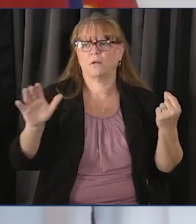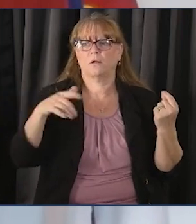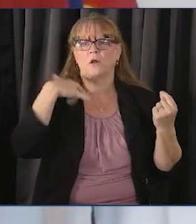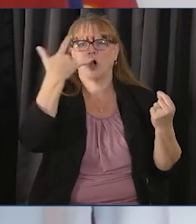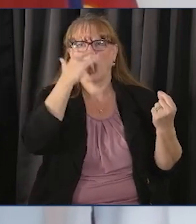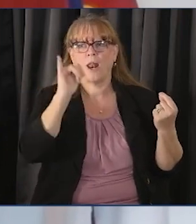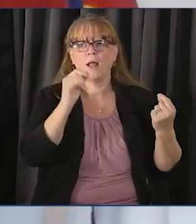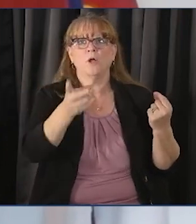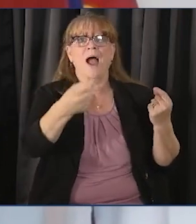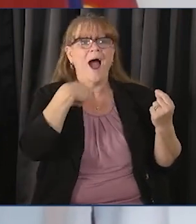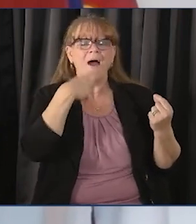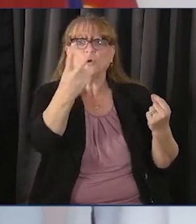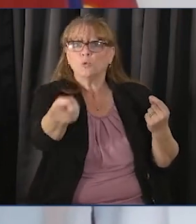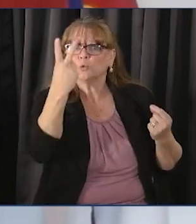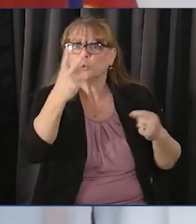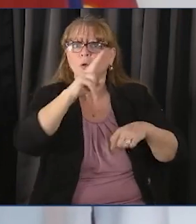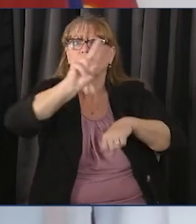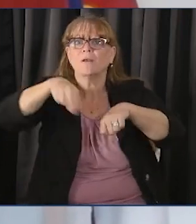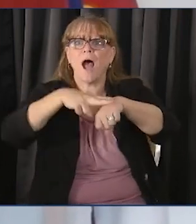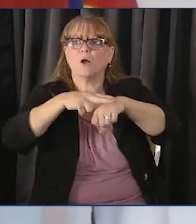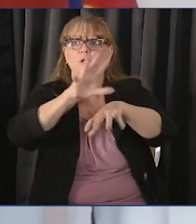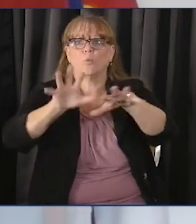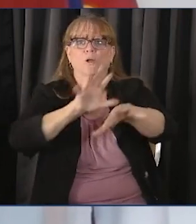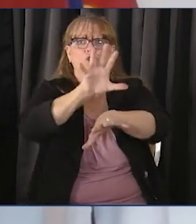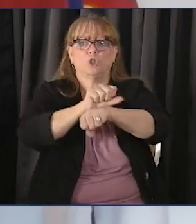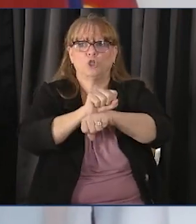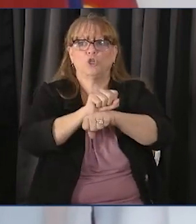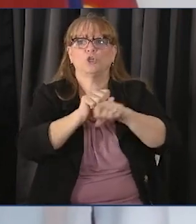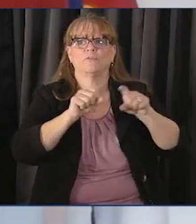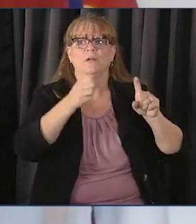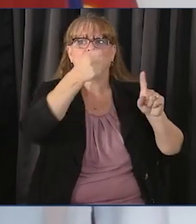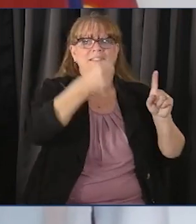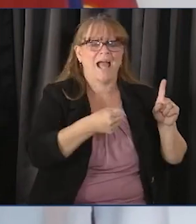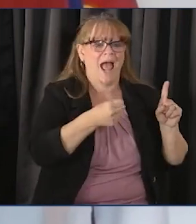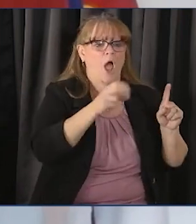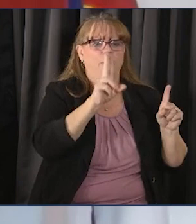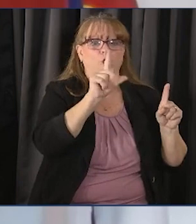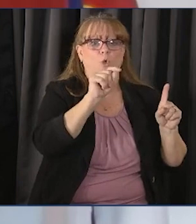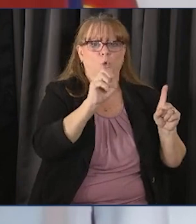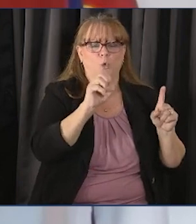Have you had questions or conversations with the new tribal chairman for the Southern Ute Tribe?